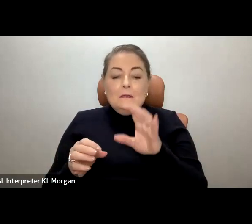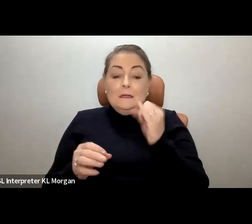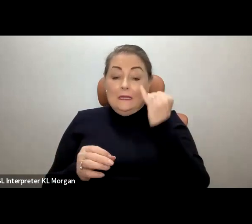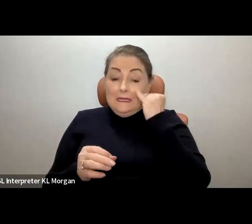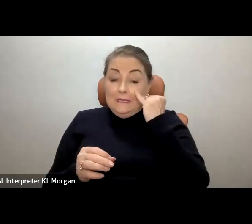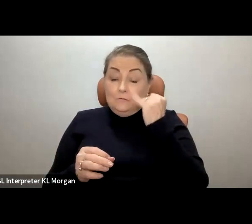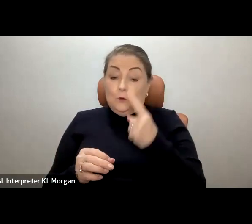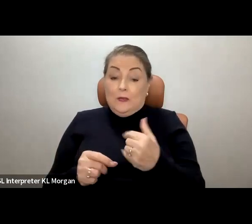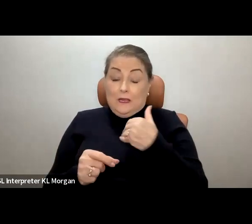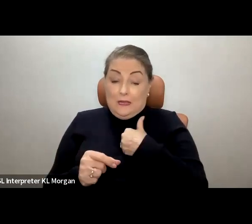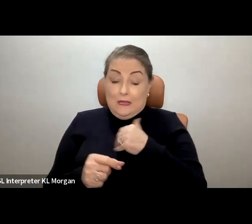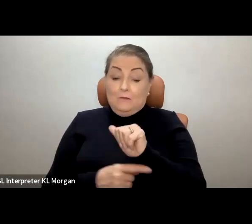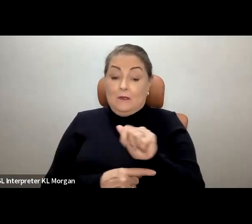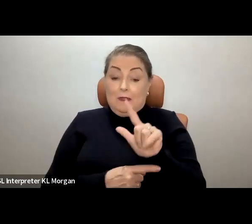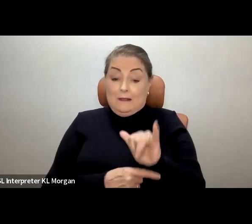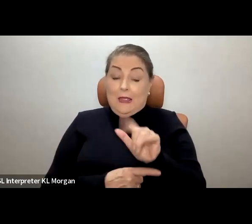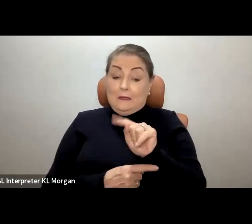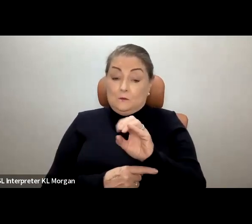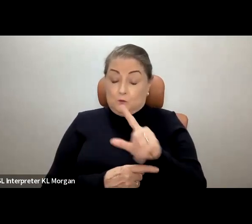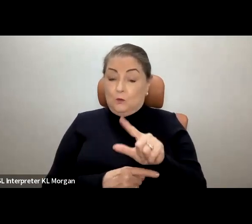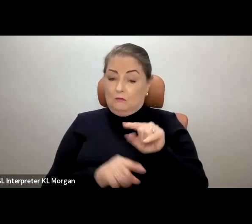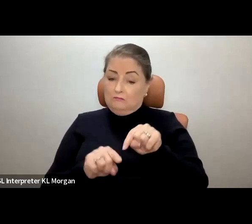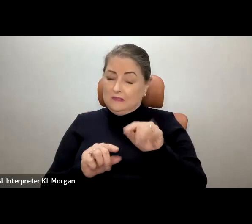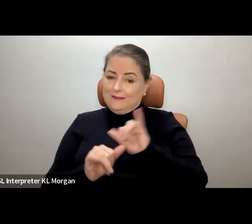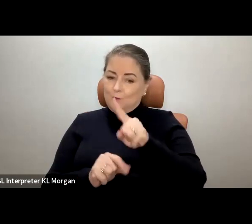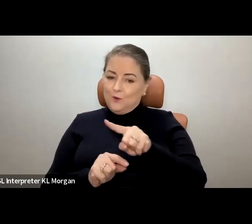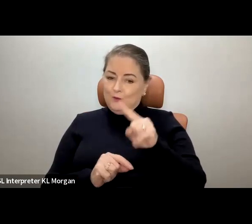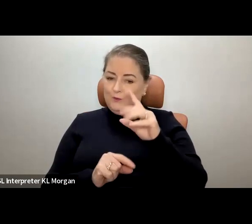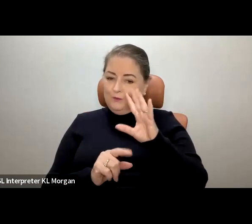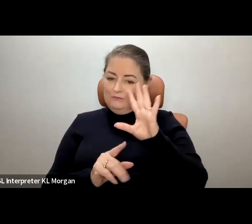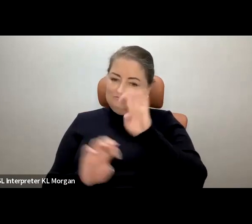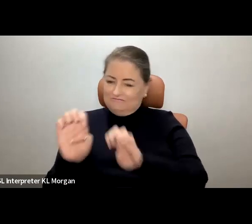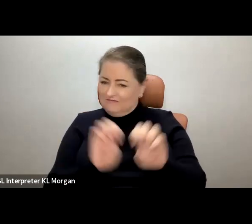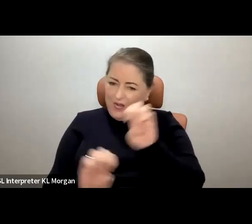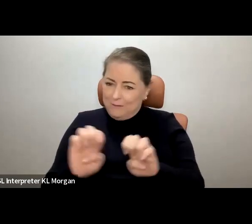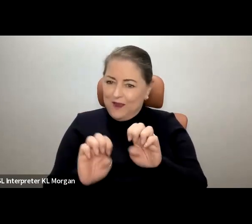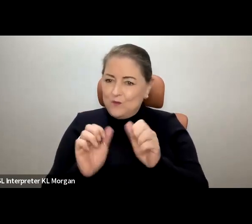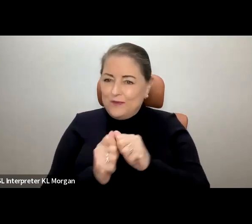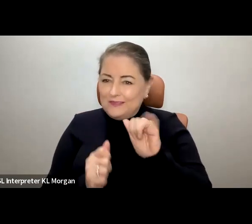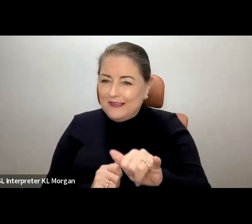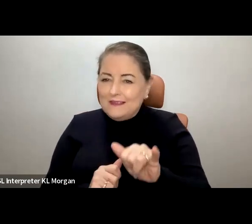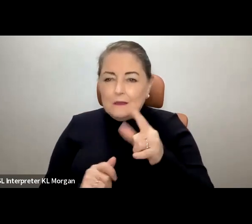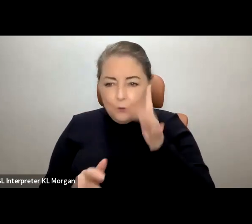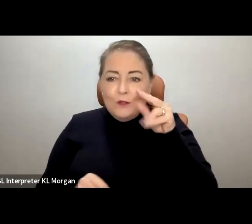have the ally tool. This is kind of where you experiment with it. Because it will look at your YouTube videos for